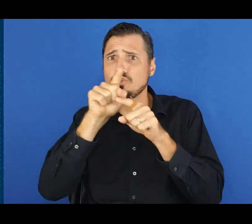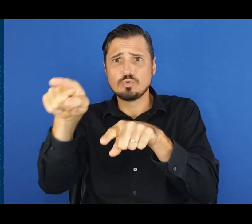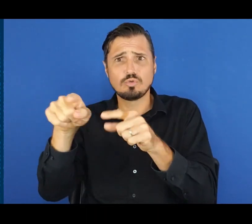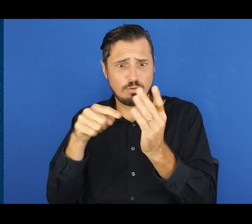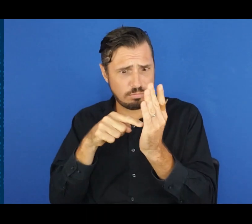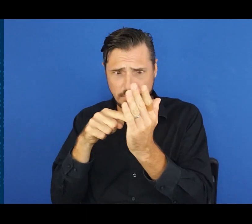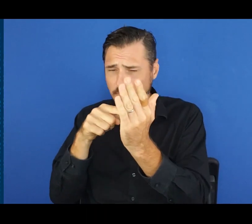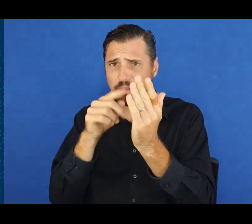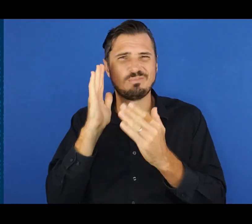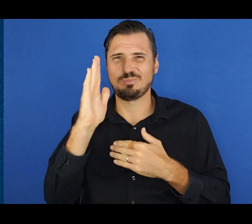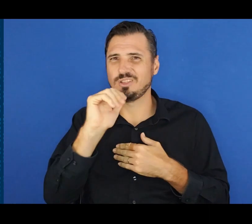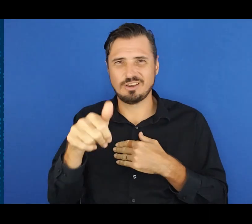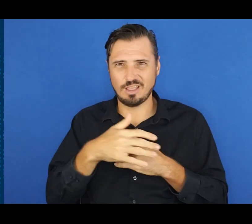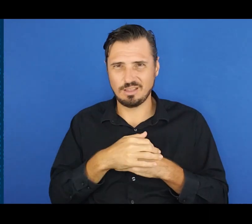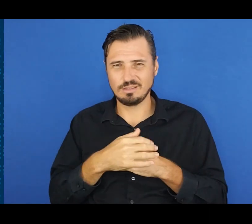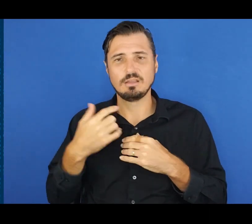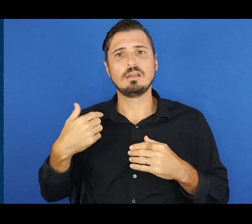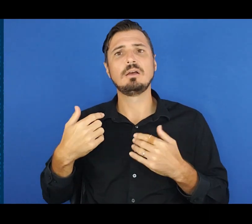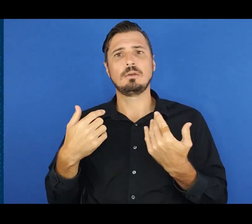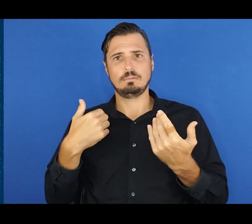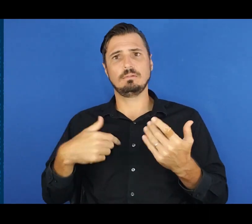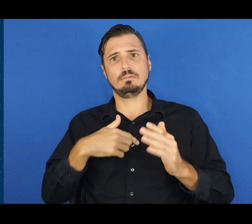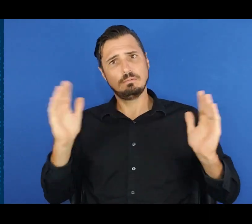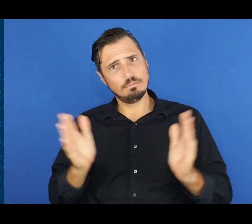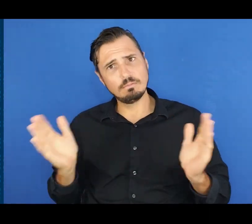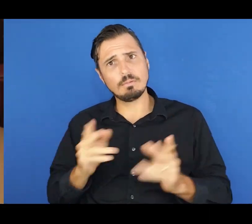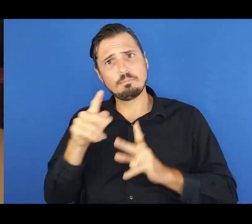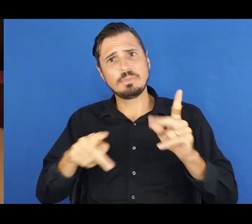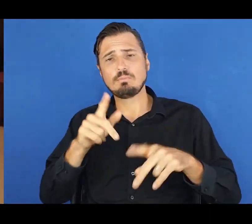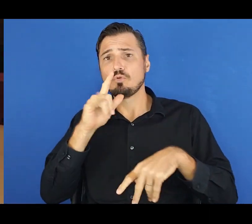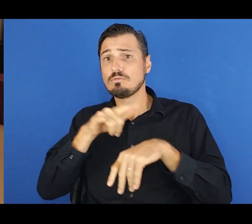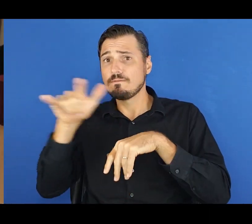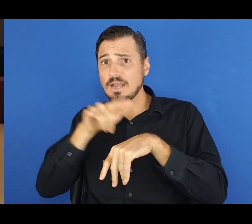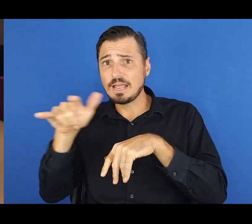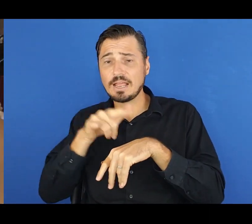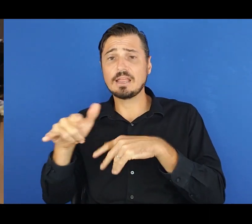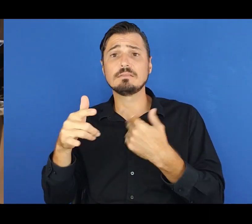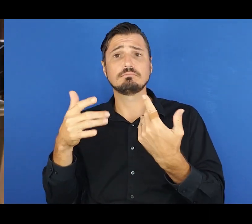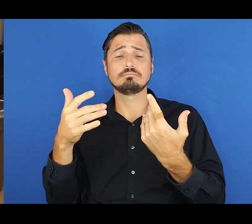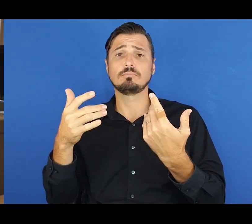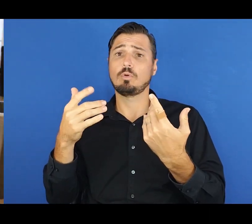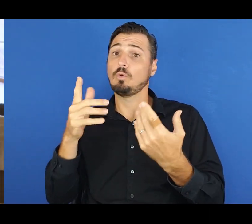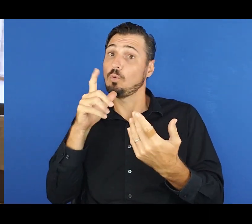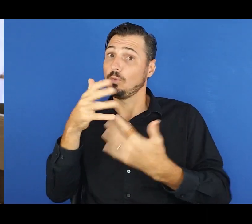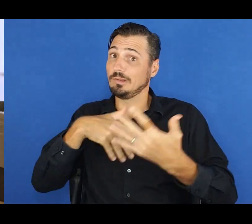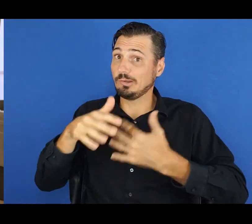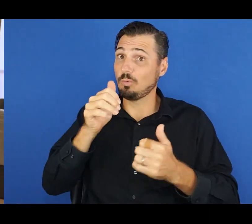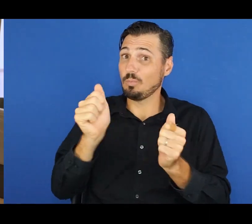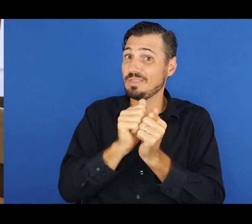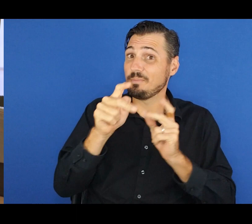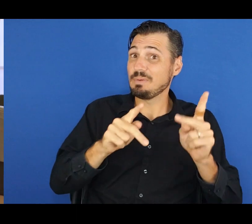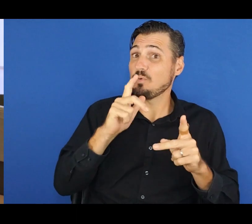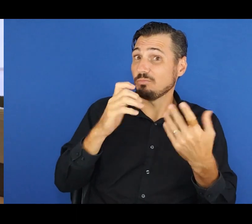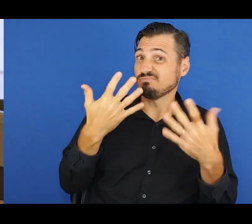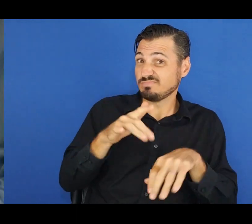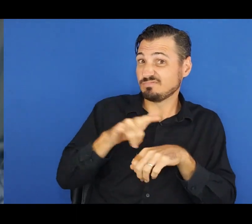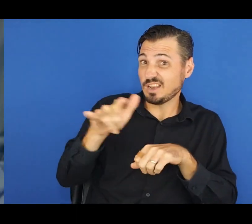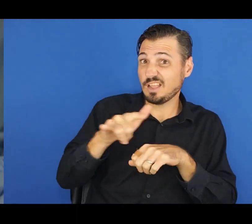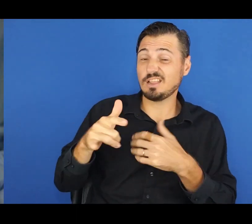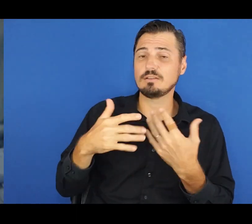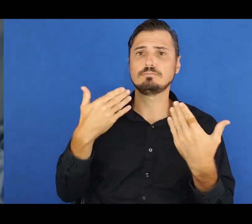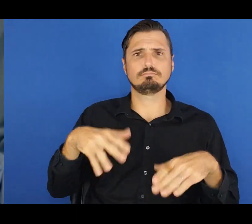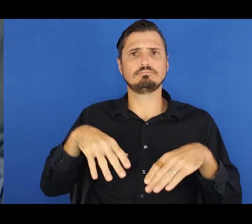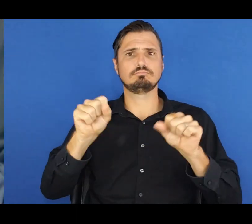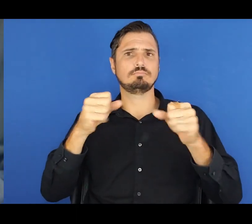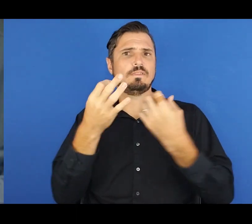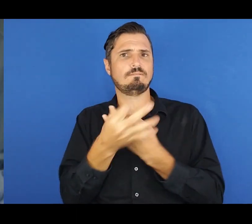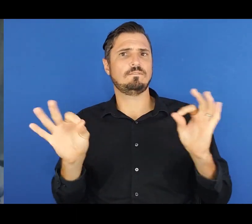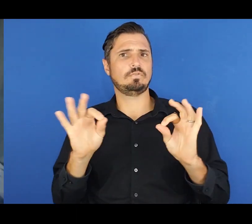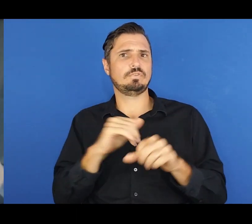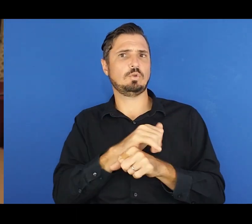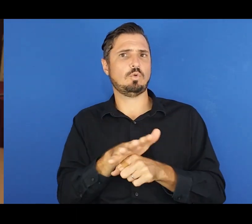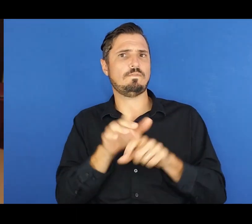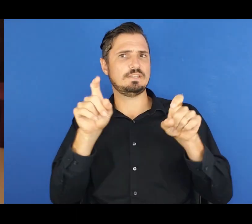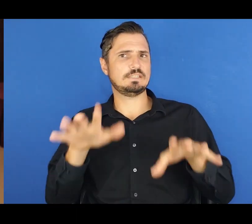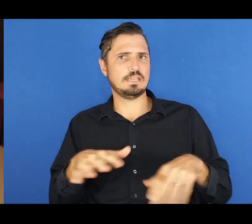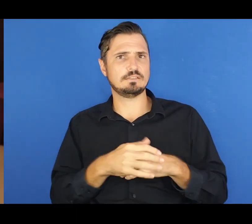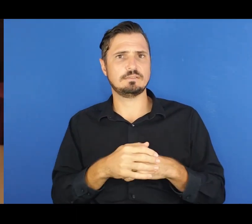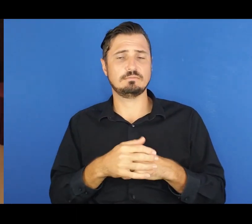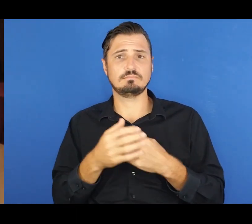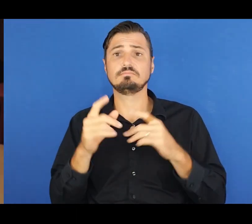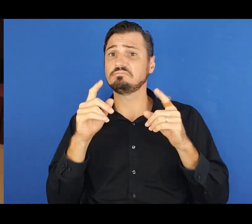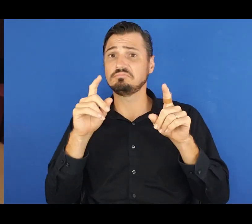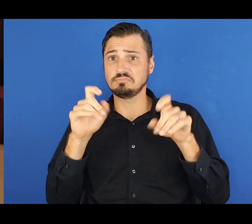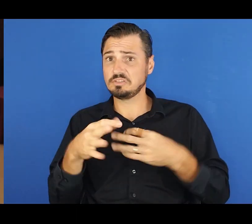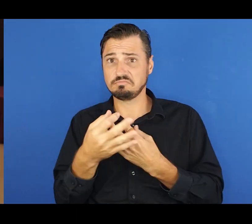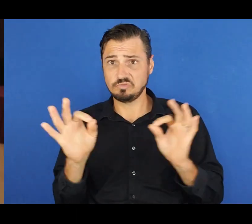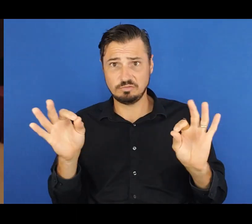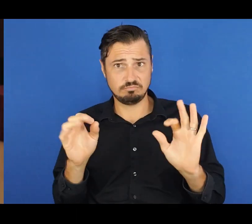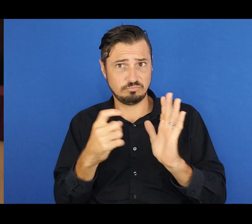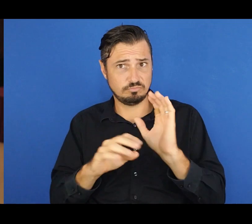We continue to encourage travelers, and those who have been around travelers, to take a FREE COVID-19 test. Free tests are available without appointment at our Kaua‘i War Memorial